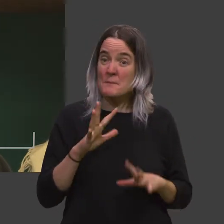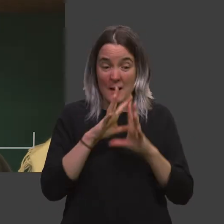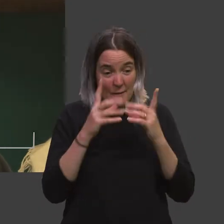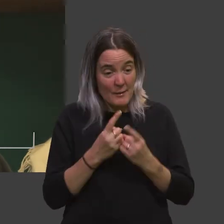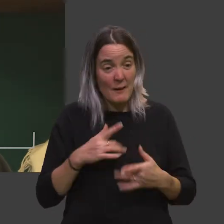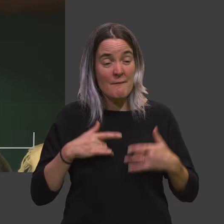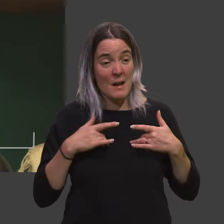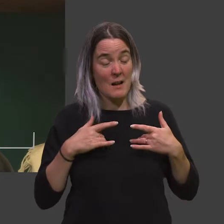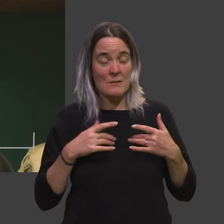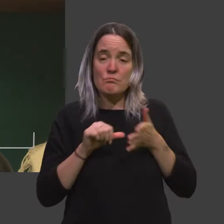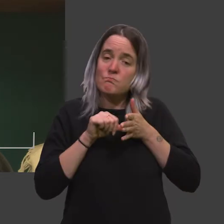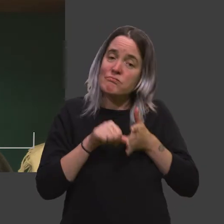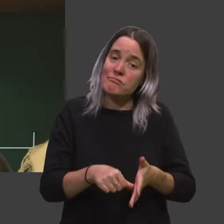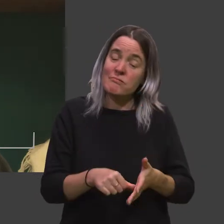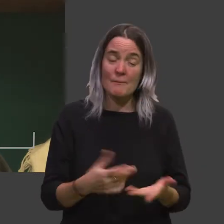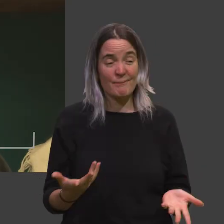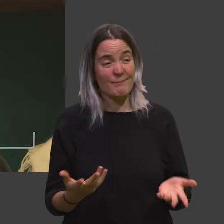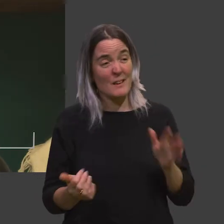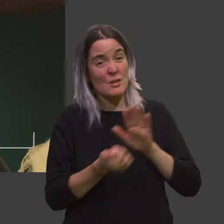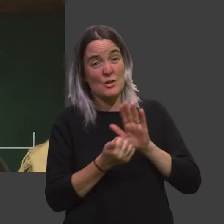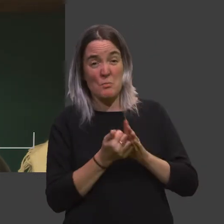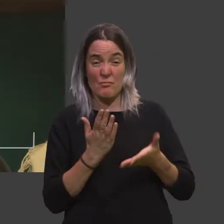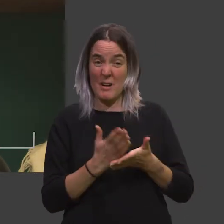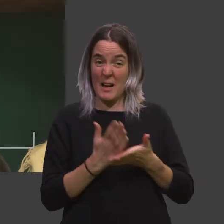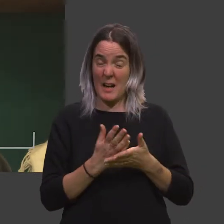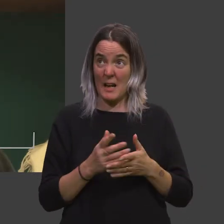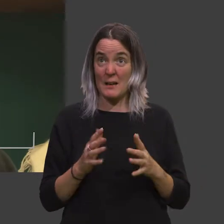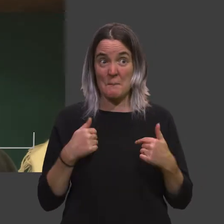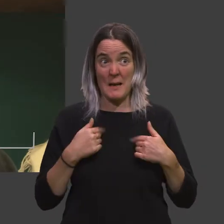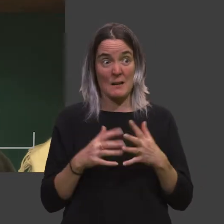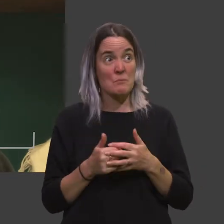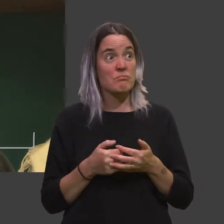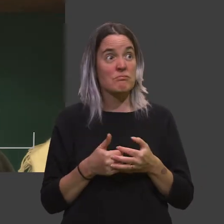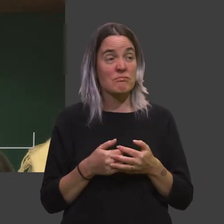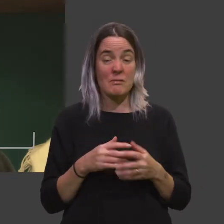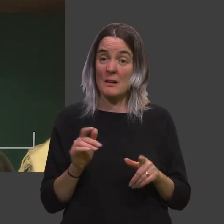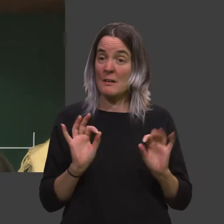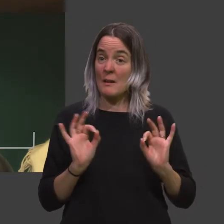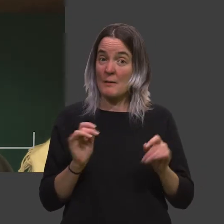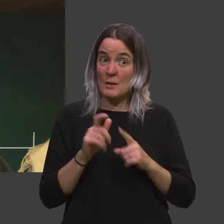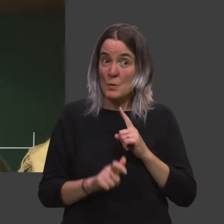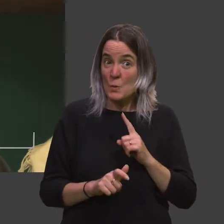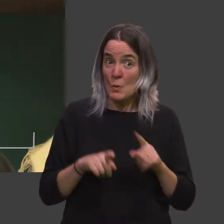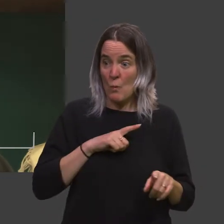Which is stupid, because, I don't have anything to do really, since being on furlough. But it's a strange time, isn't it?